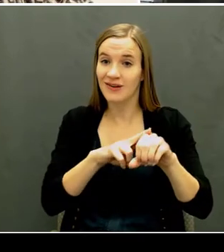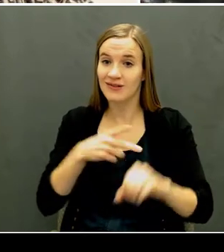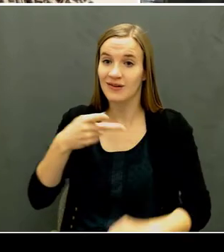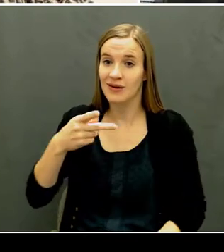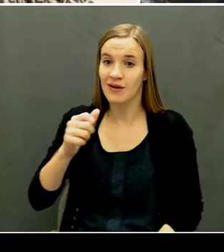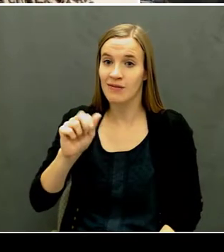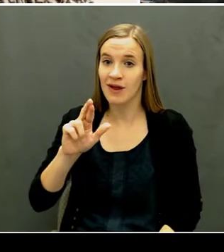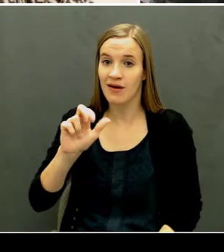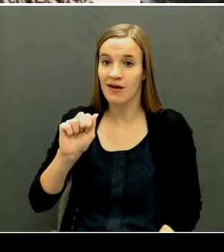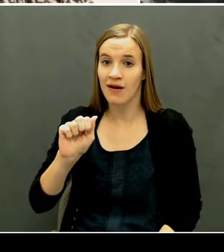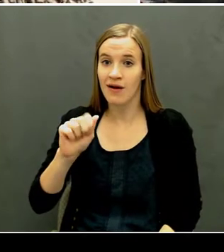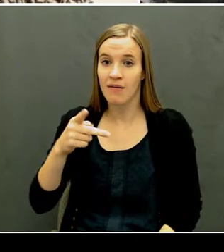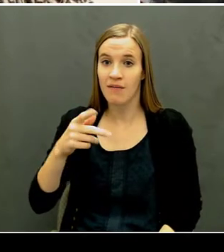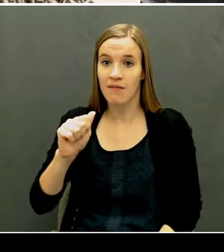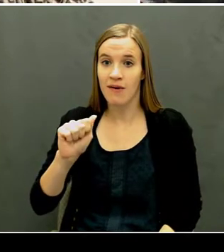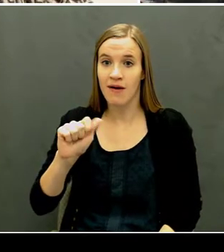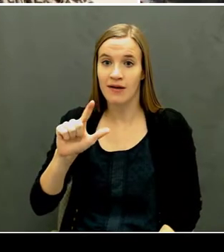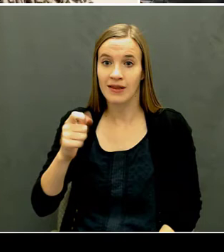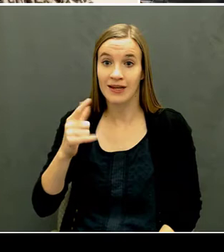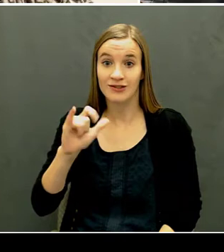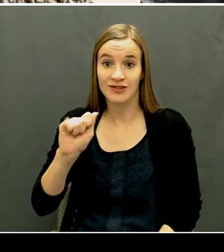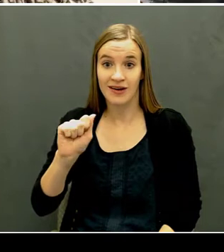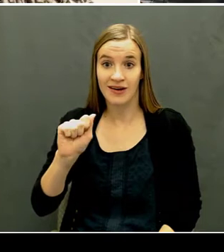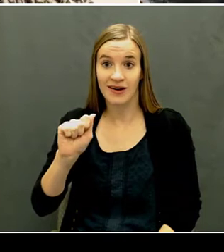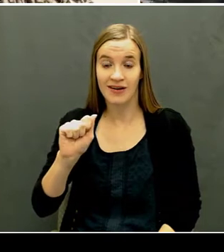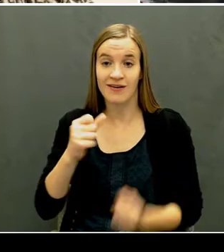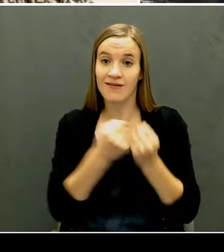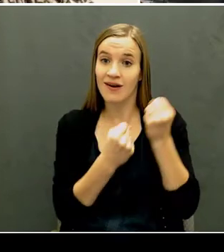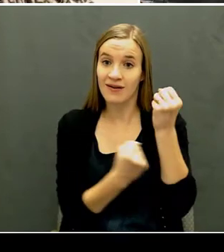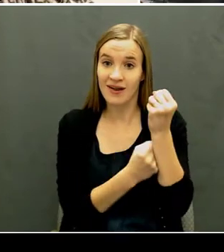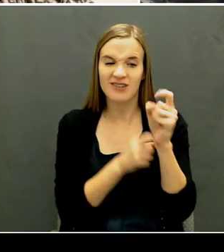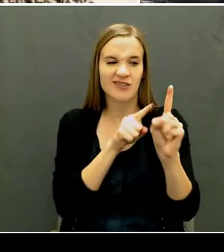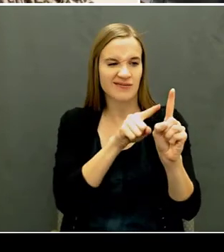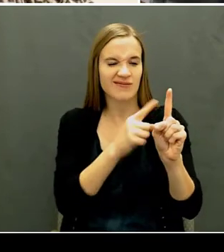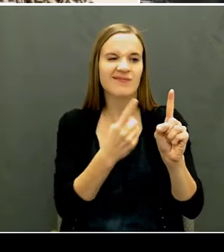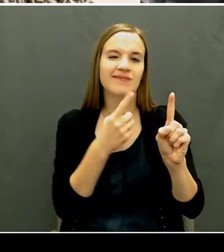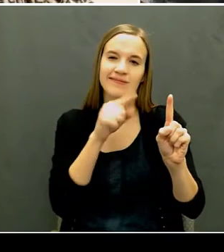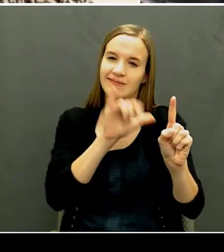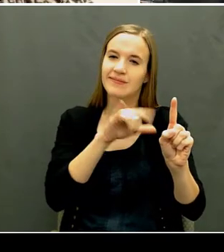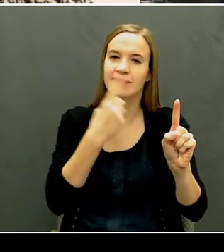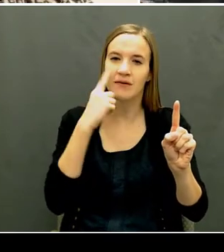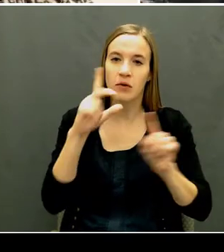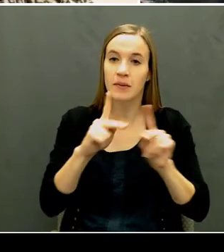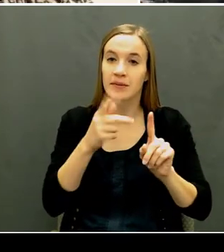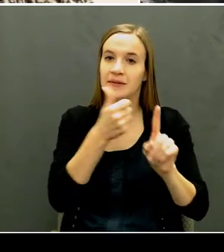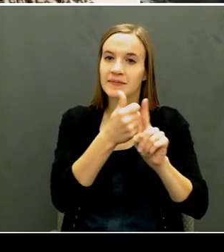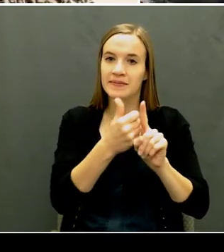primarily people with spinal injuries. And then that kind of, we became the fiscal sponsor for